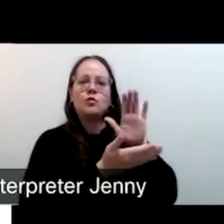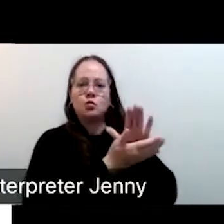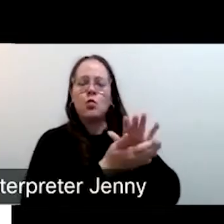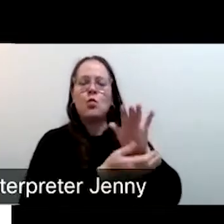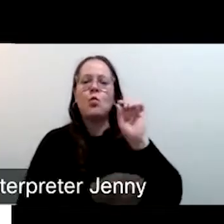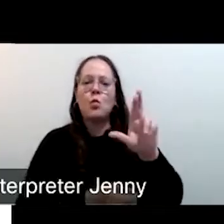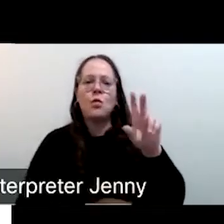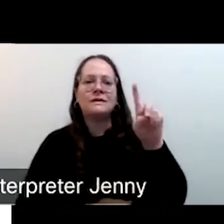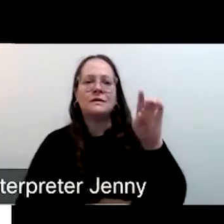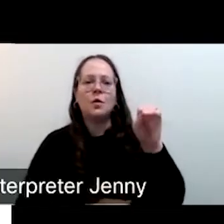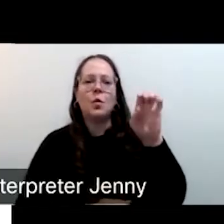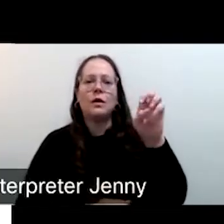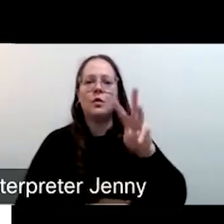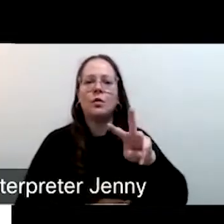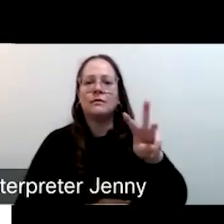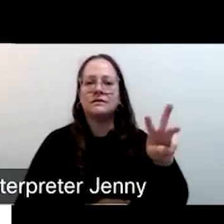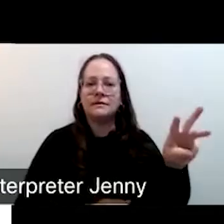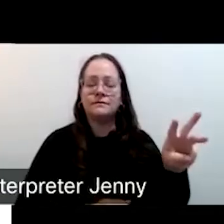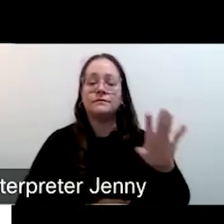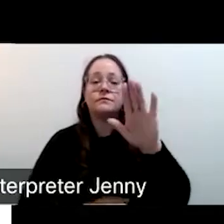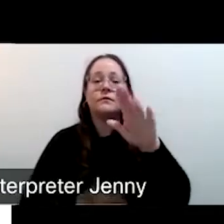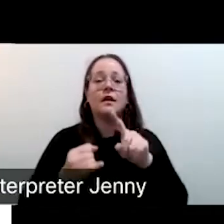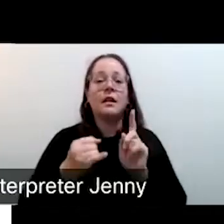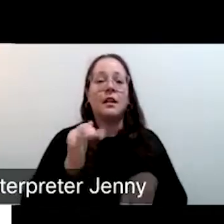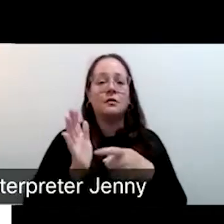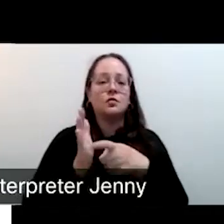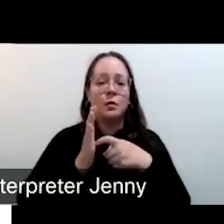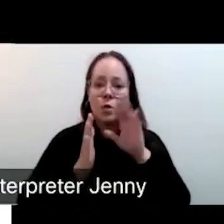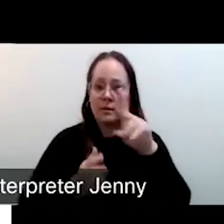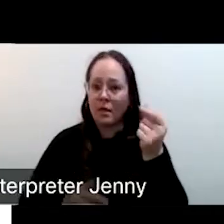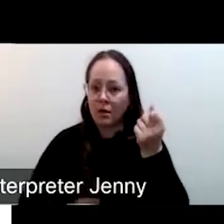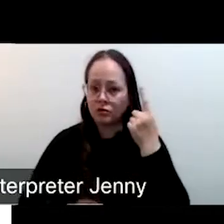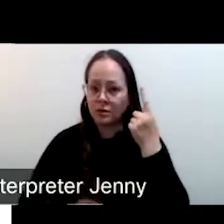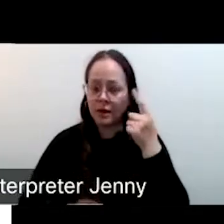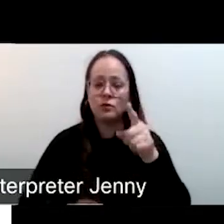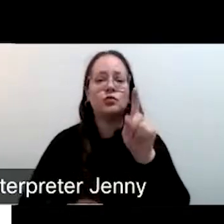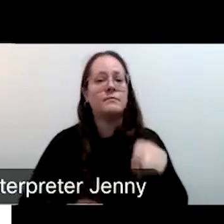There’s one last requirement to understand: you need to be eligible for the Schedule A